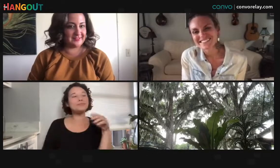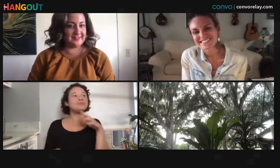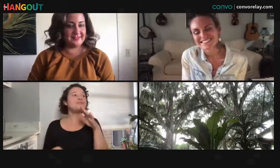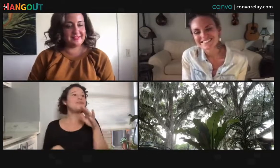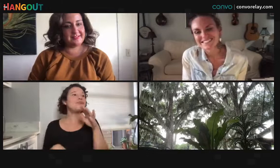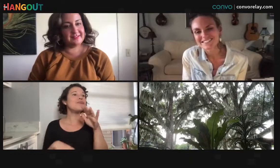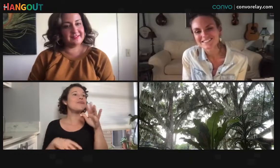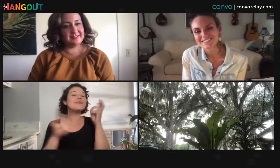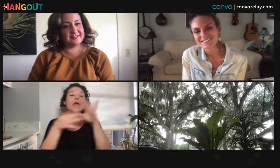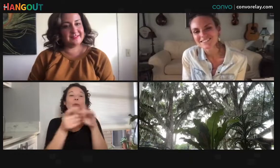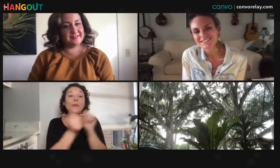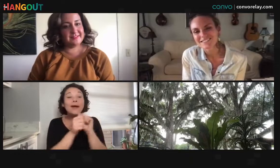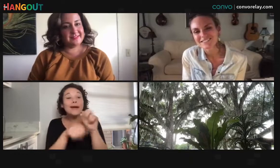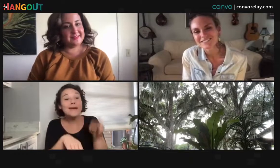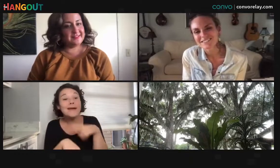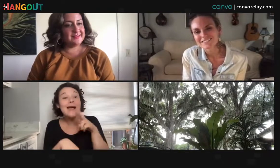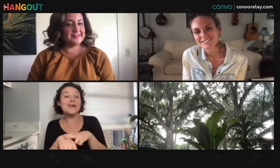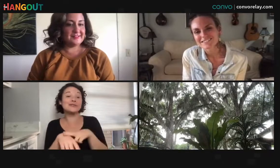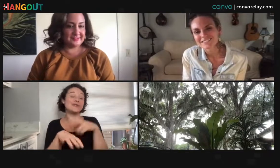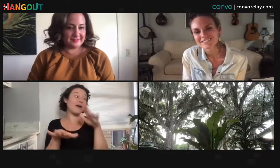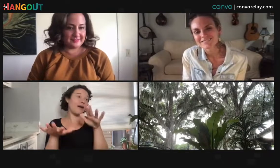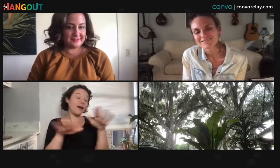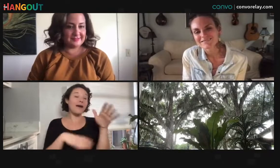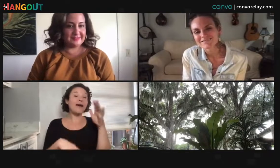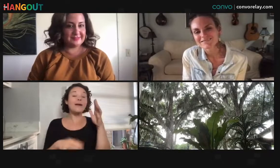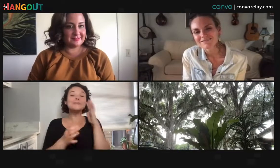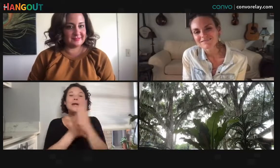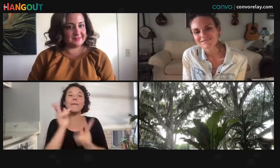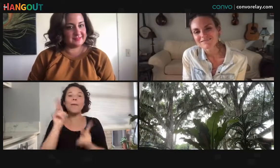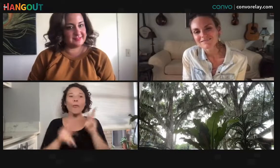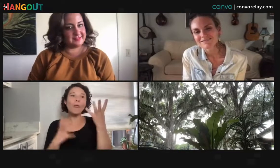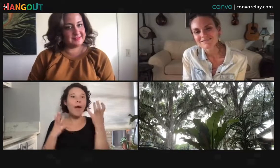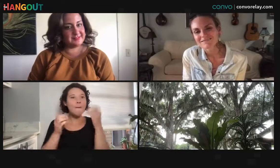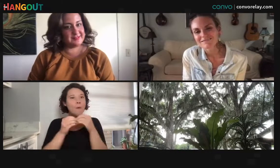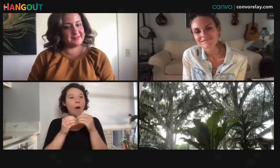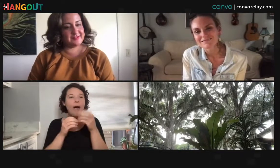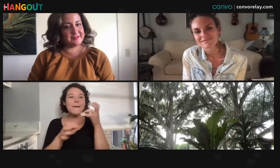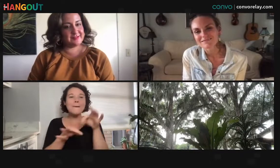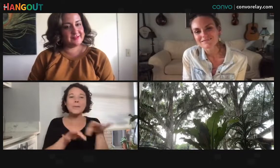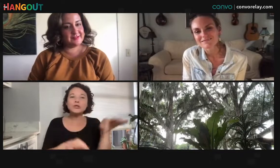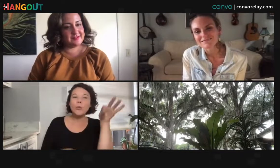thing just as a reminder that when we think of nature some people want